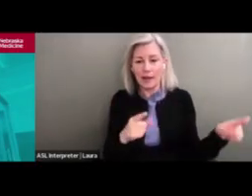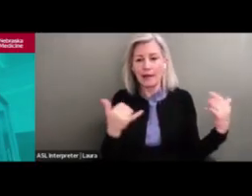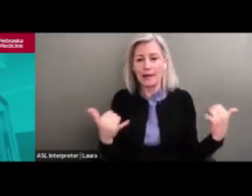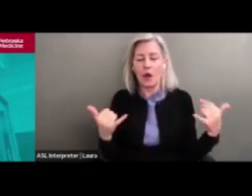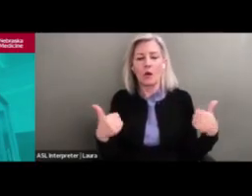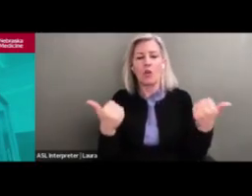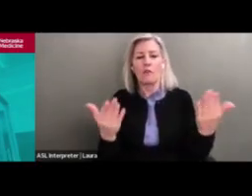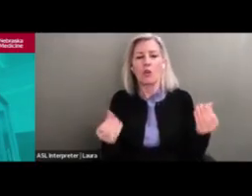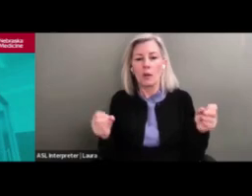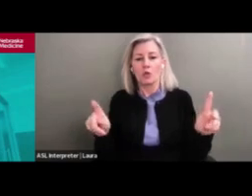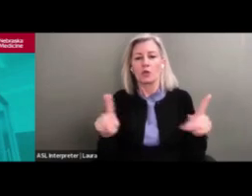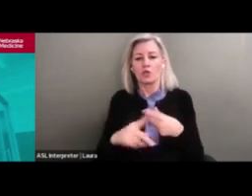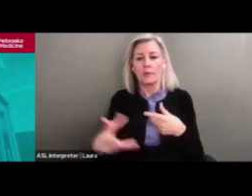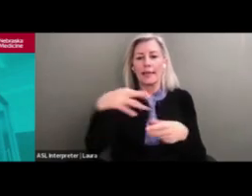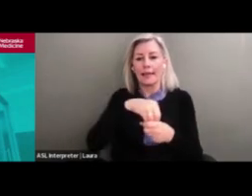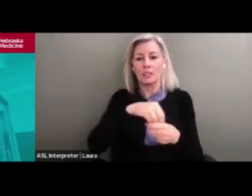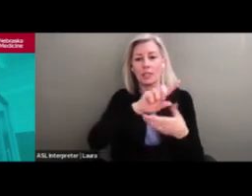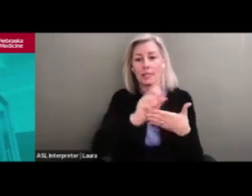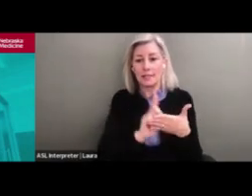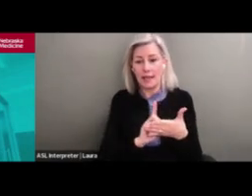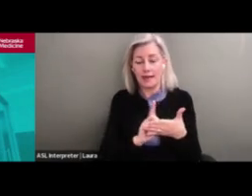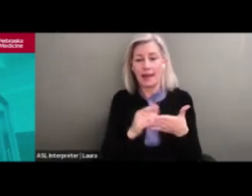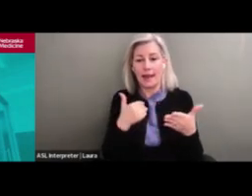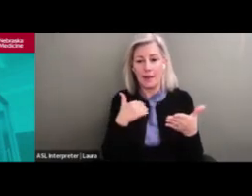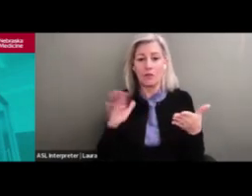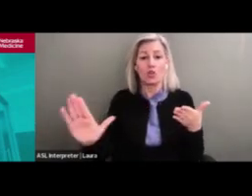with more expected in 2029 or 2030.